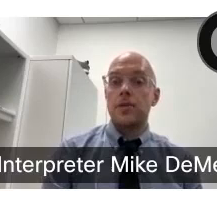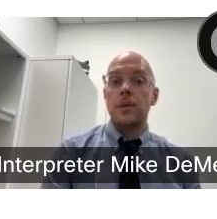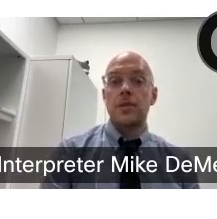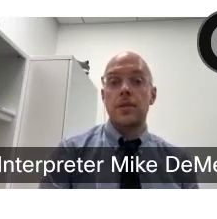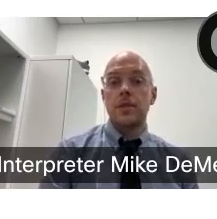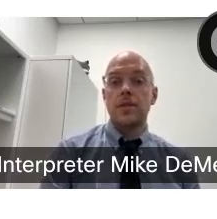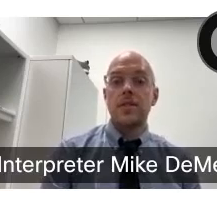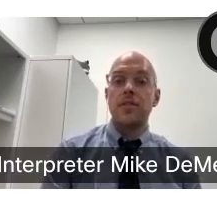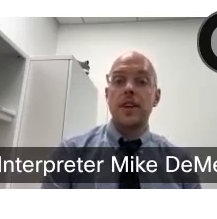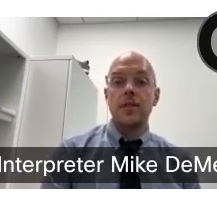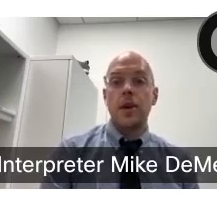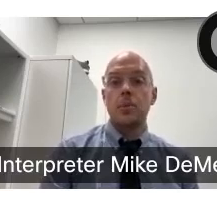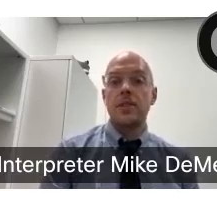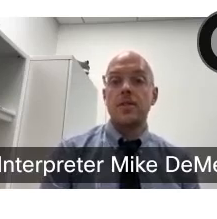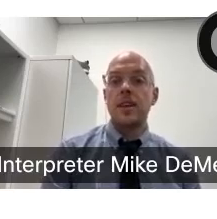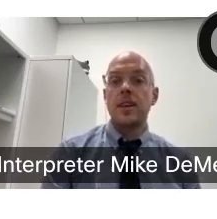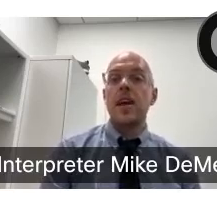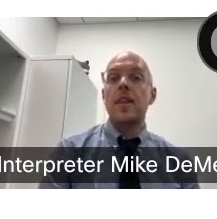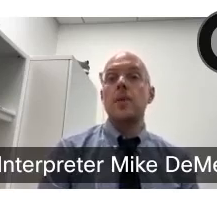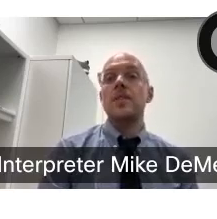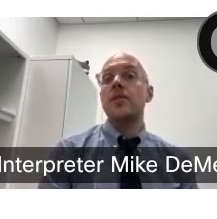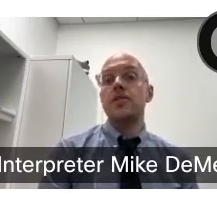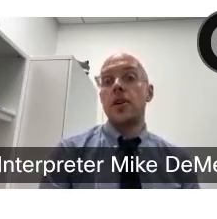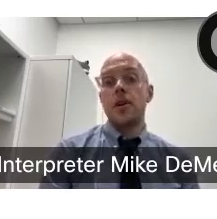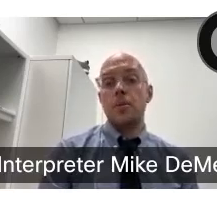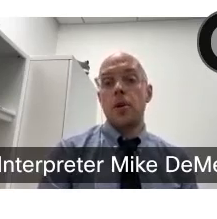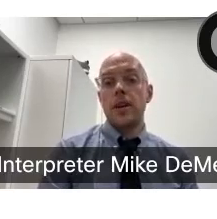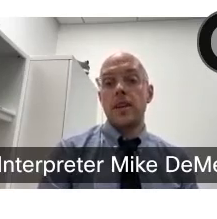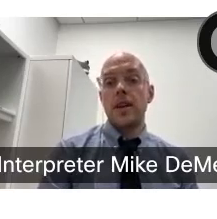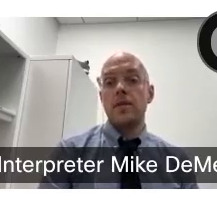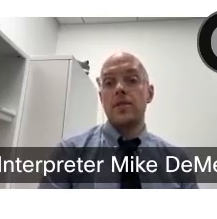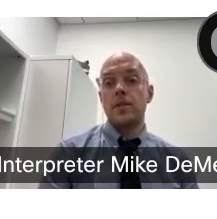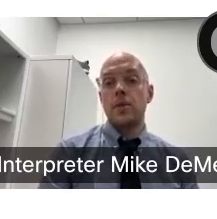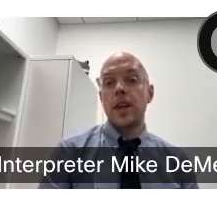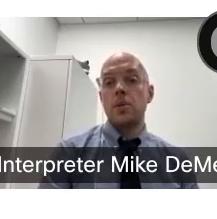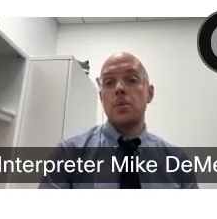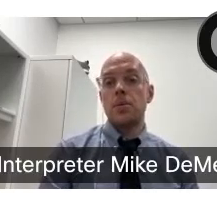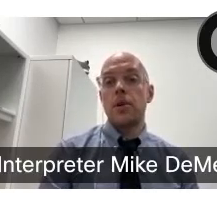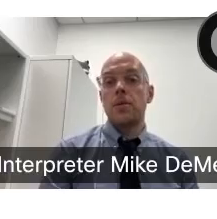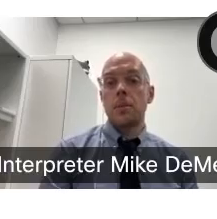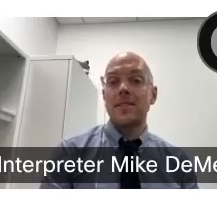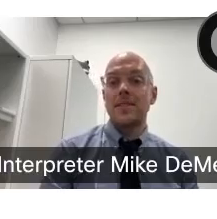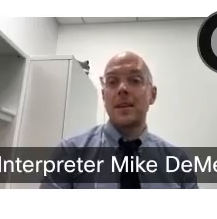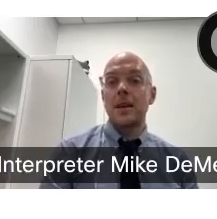services such as Netflix or Apple TV that was never shown on broadcast television or cable programs in the past.